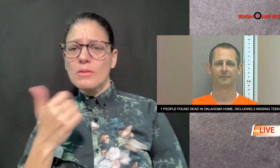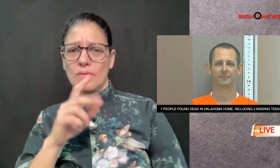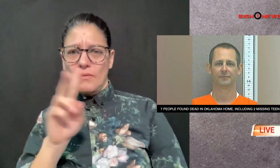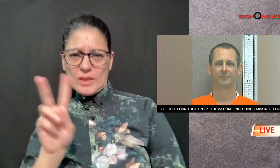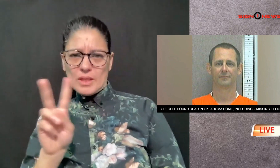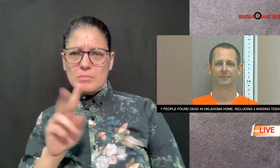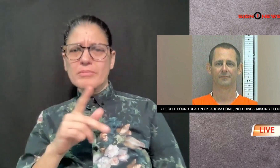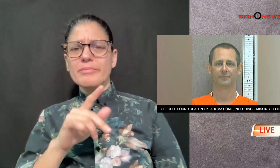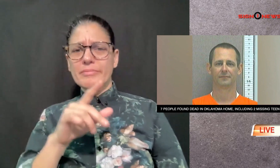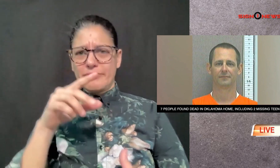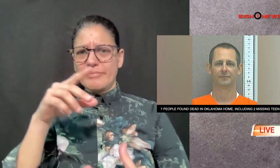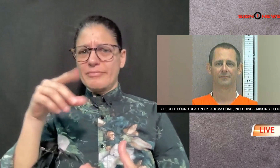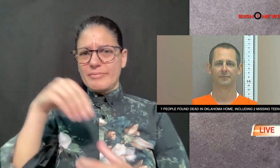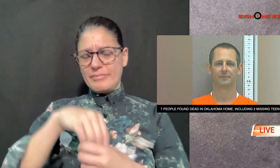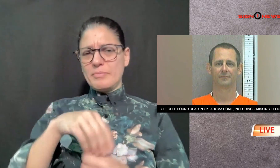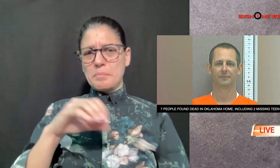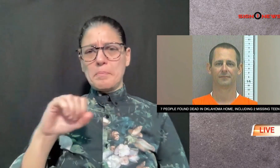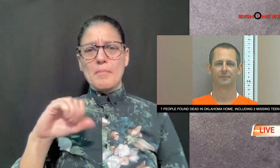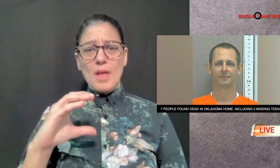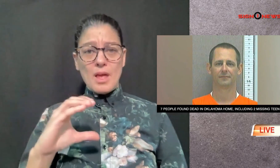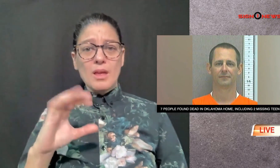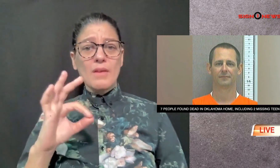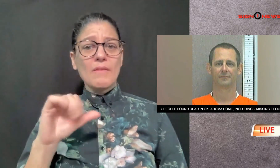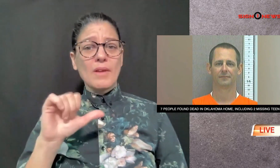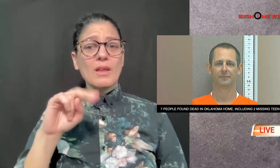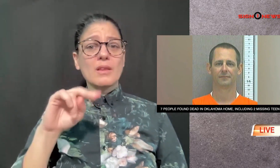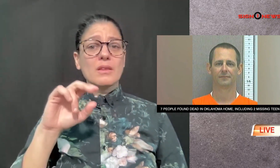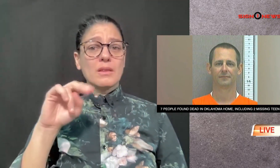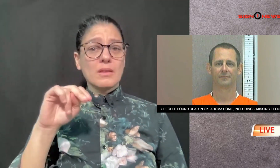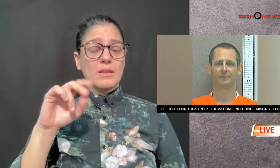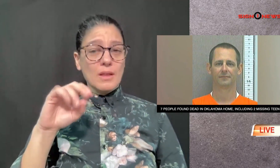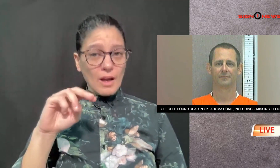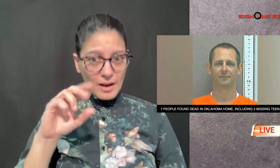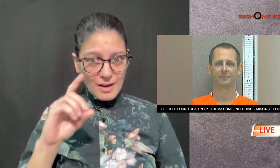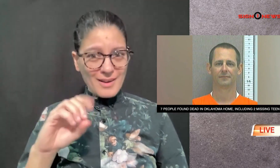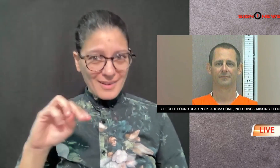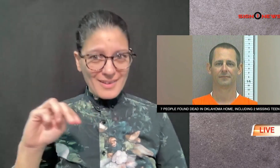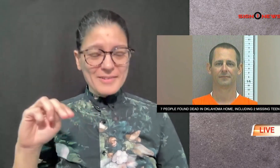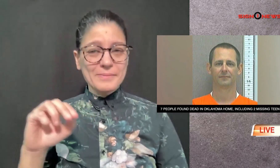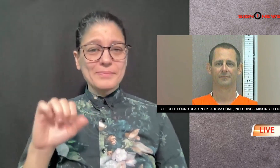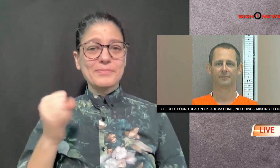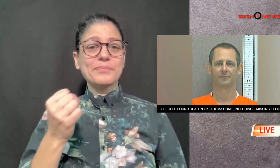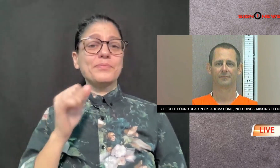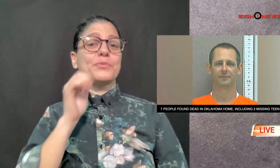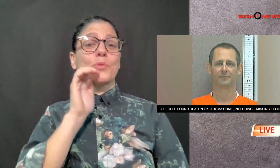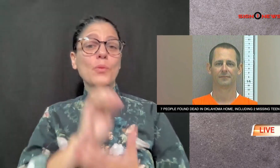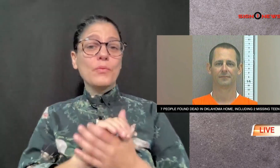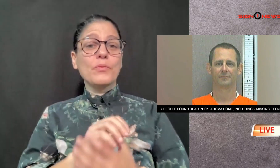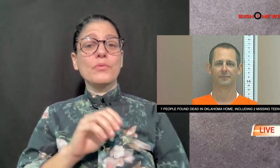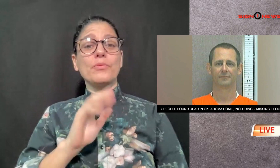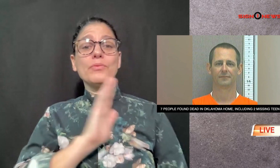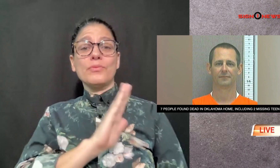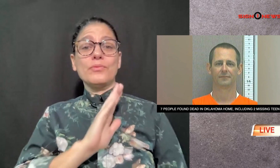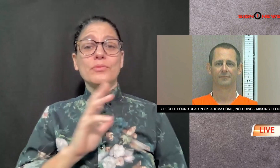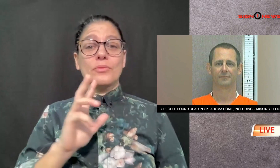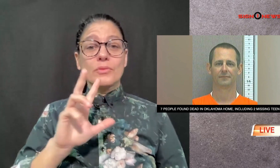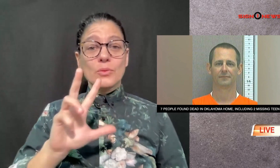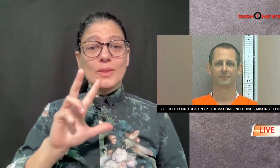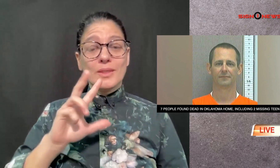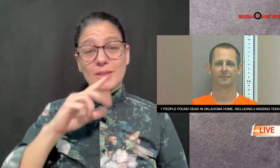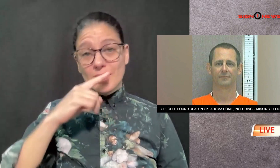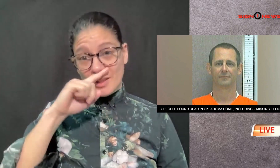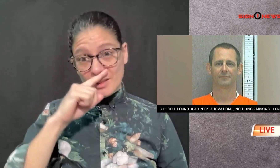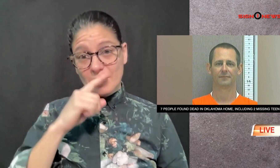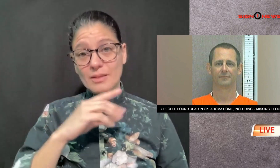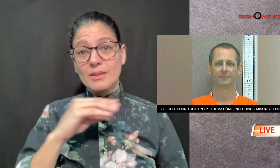authorities say the other victims were McFadden's wife her three children and Jesse McFadden